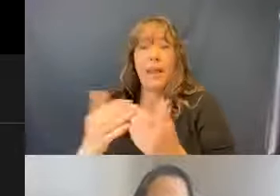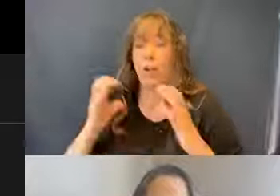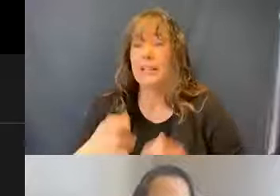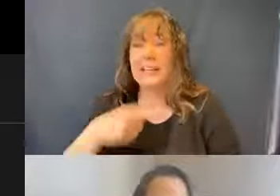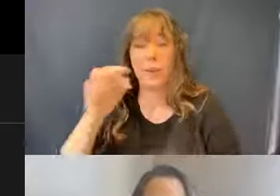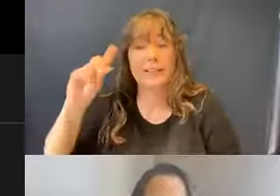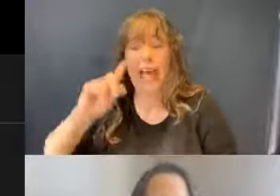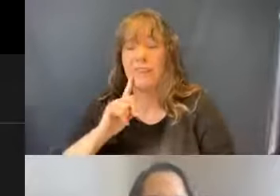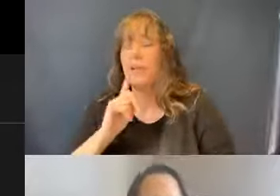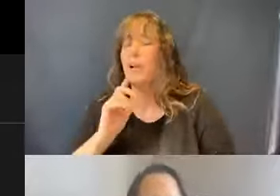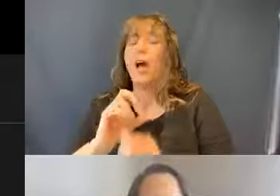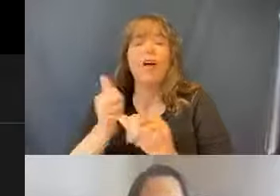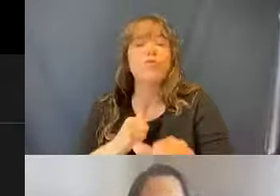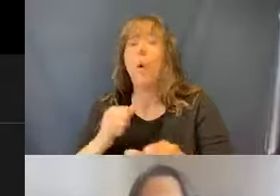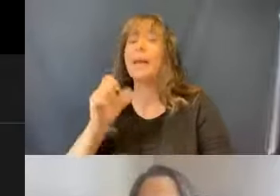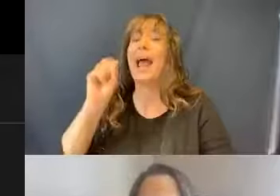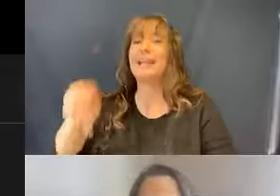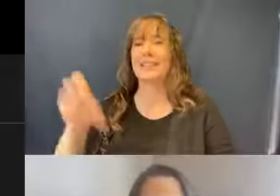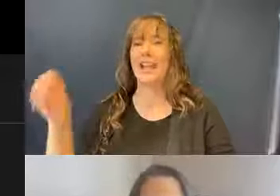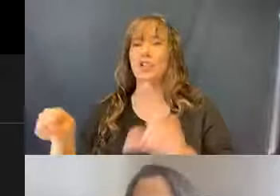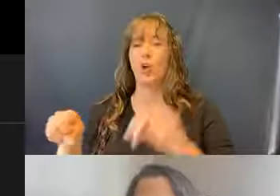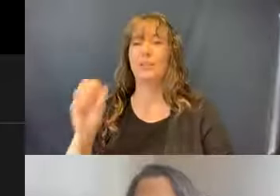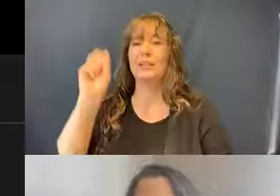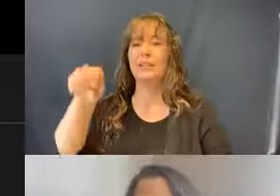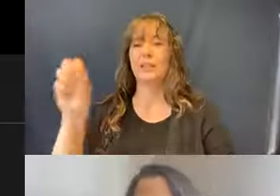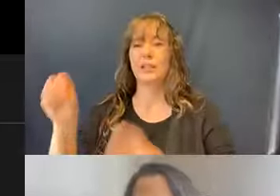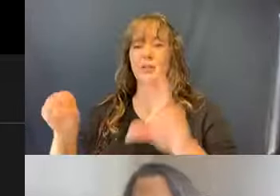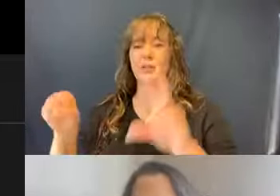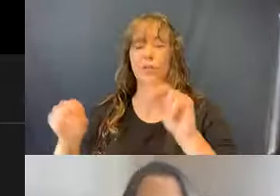questions. People want to make you happy, so they're going to say whichever yes or no